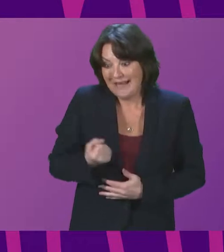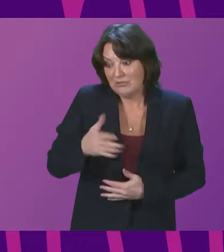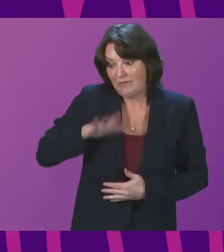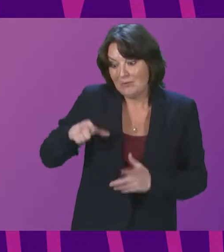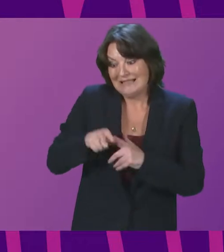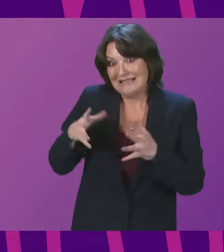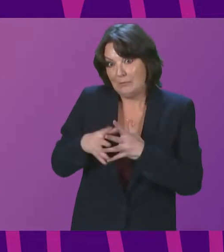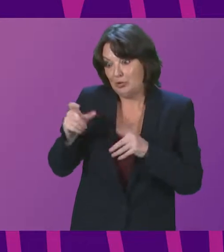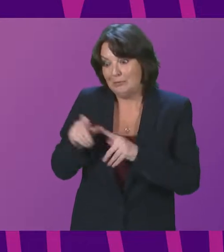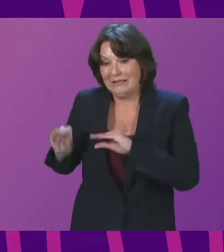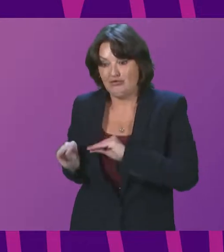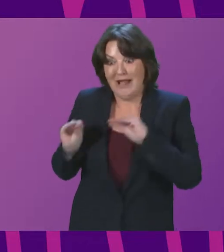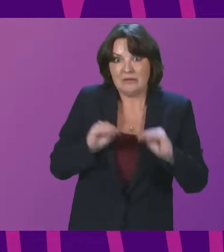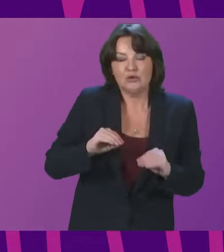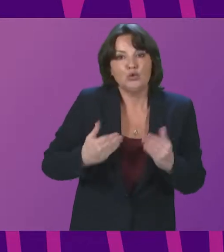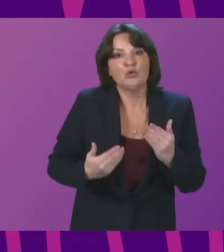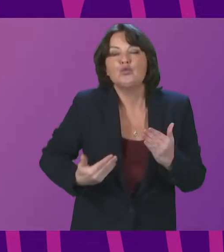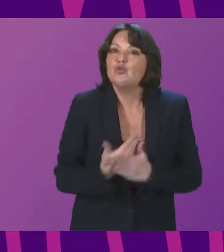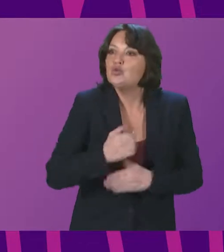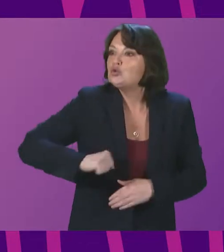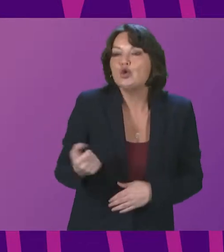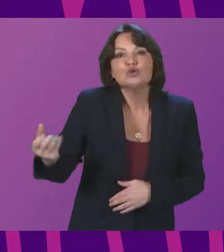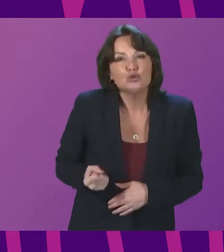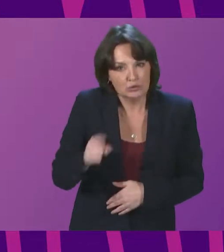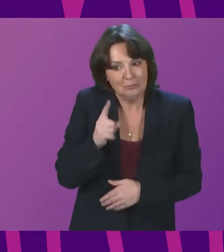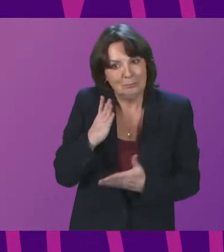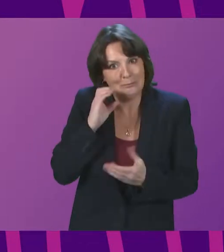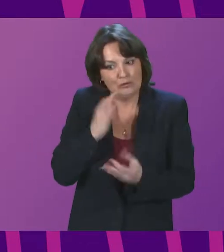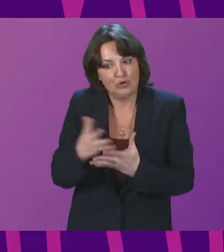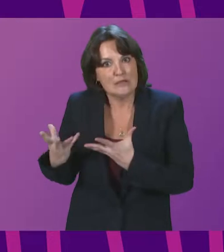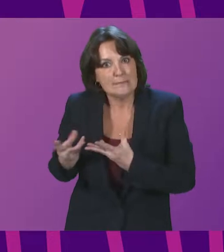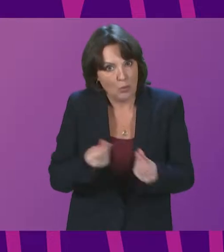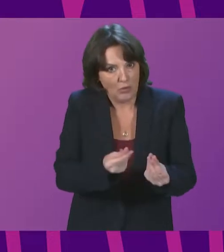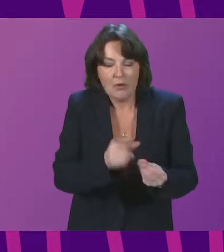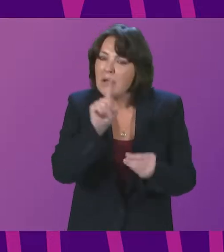payments continue, but we have also set out views on priority changes that we want to